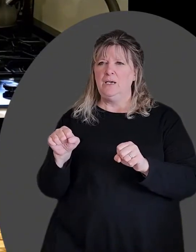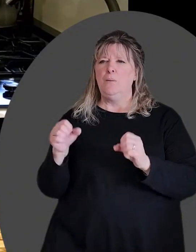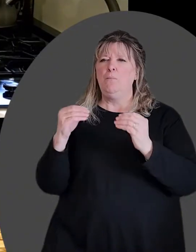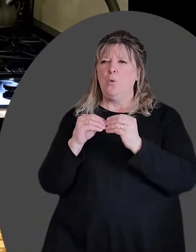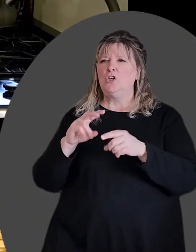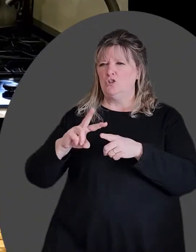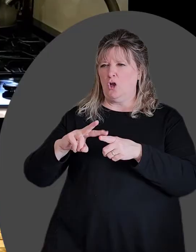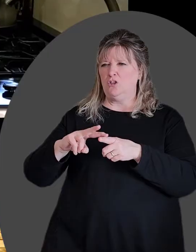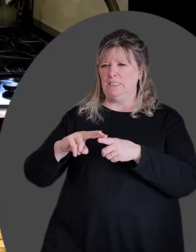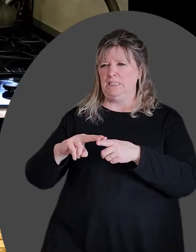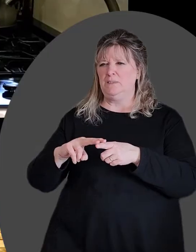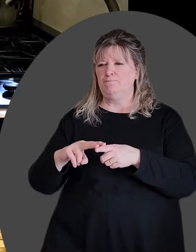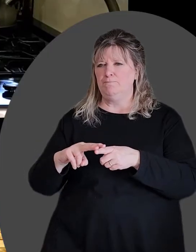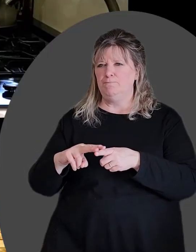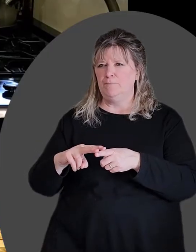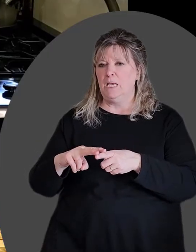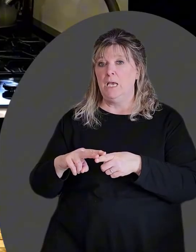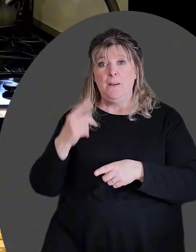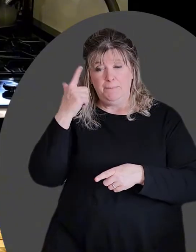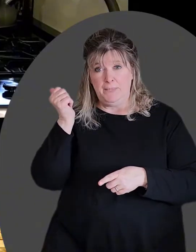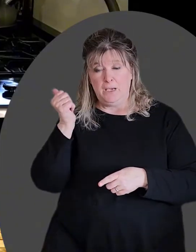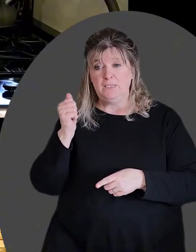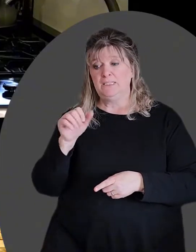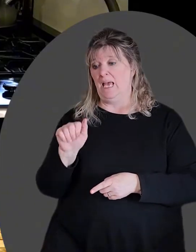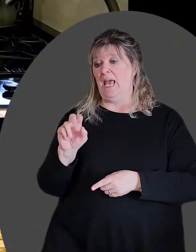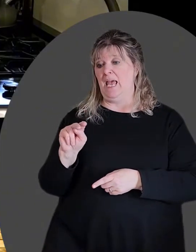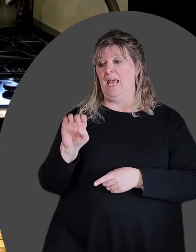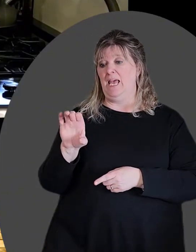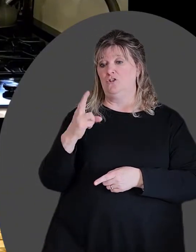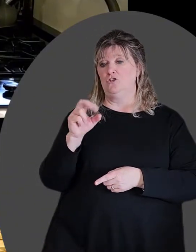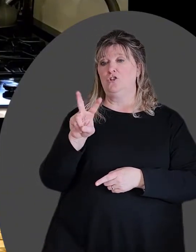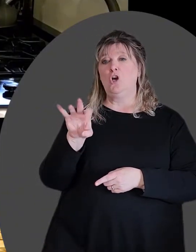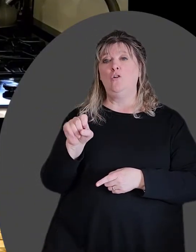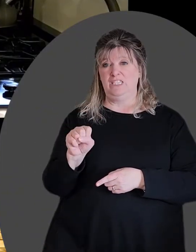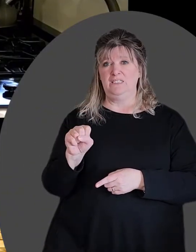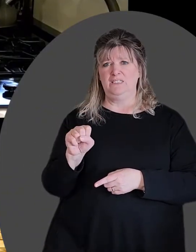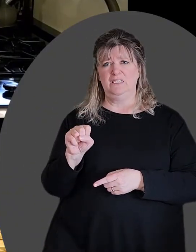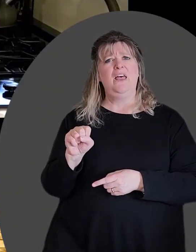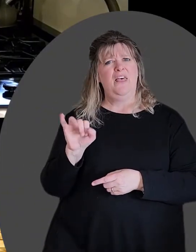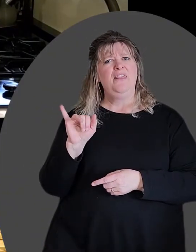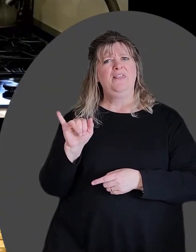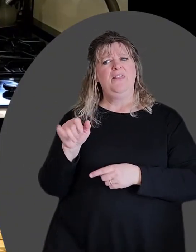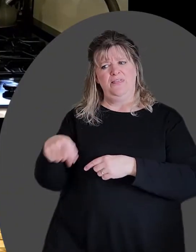because the anchovies uh bring in a saltiness to the